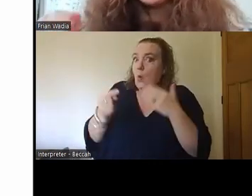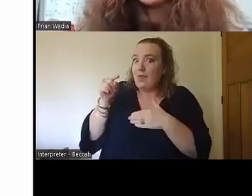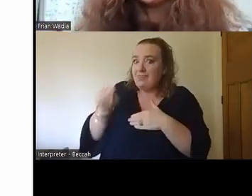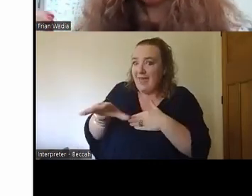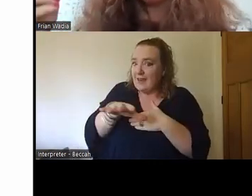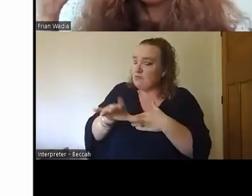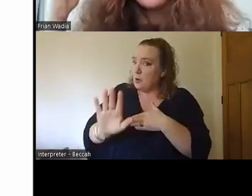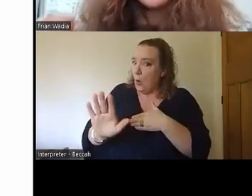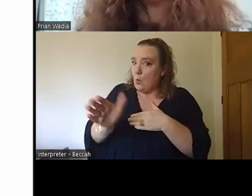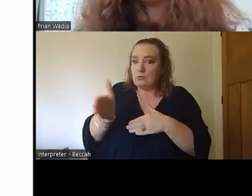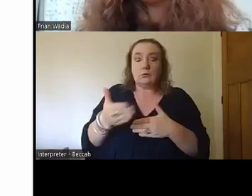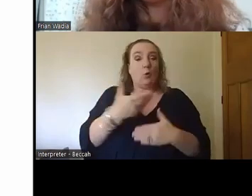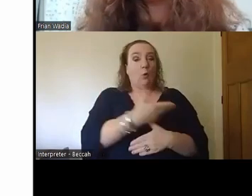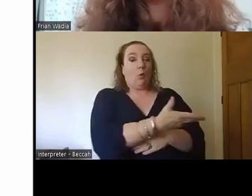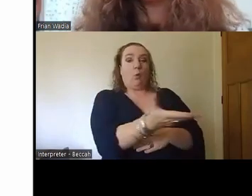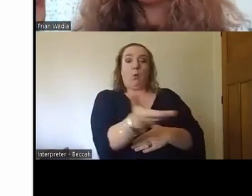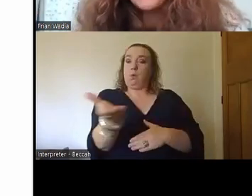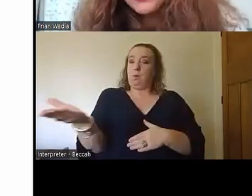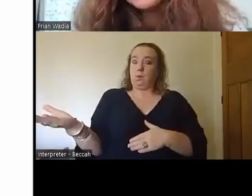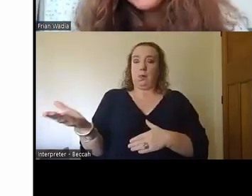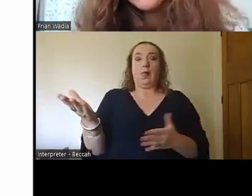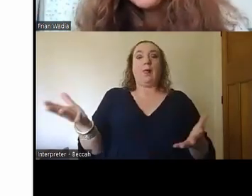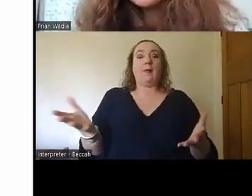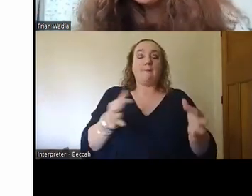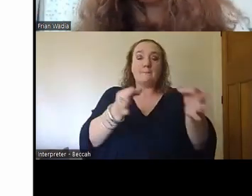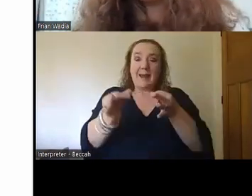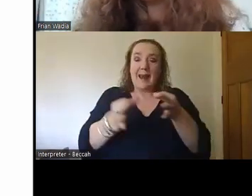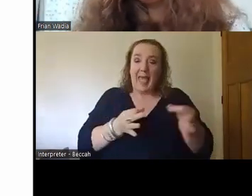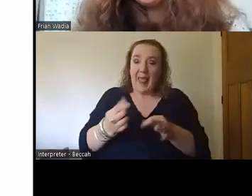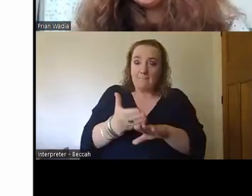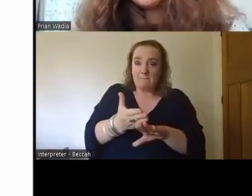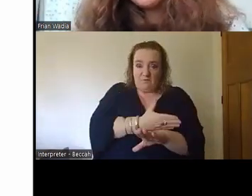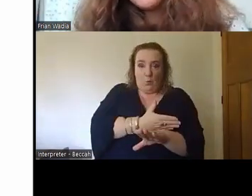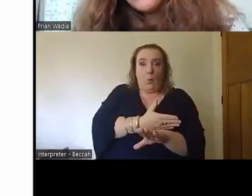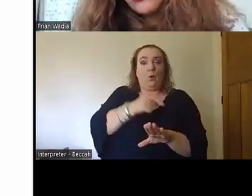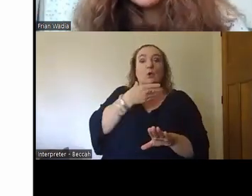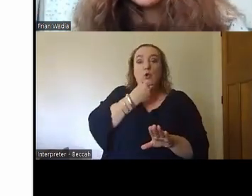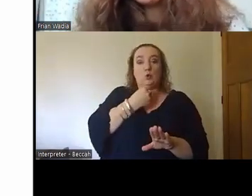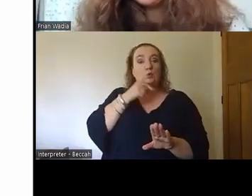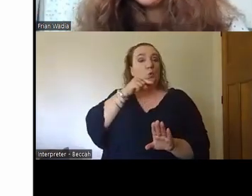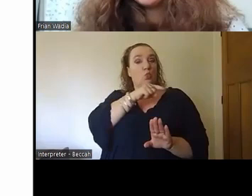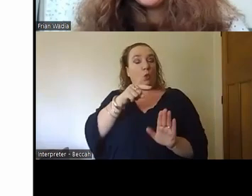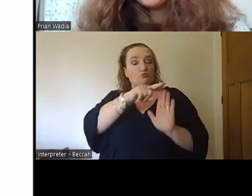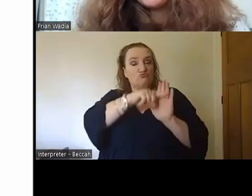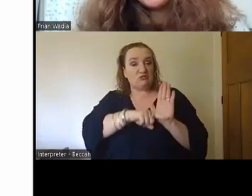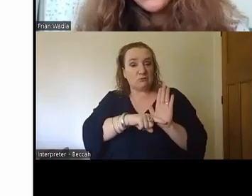Make sure you apply those principles in the planning stages, you know, in the organisational stages,